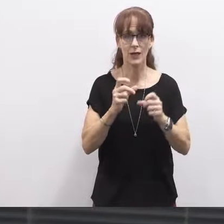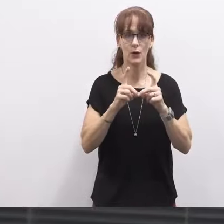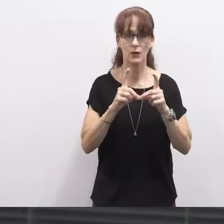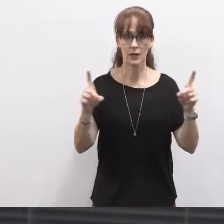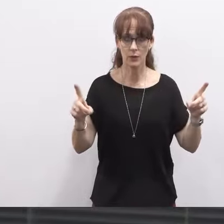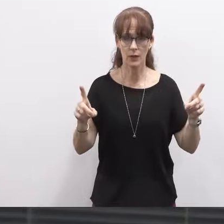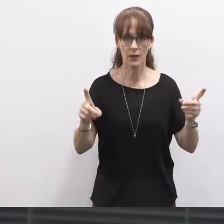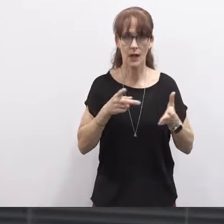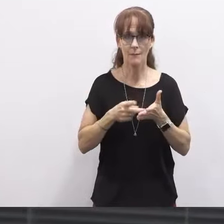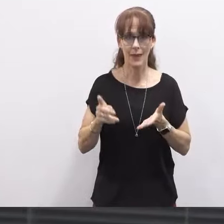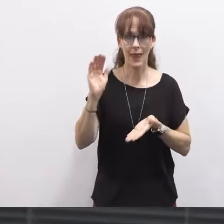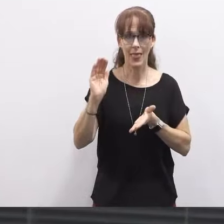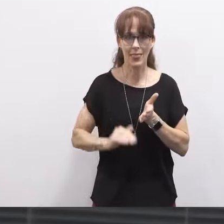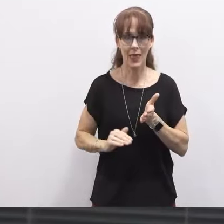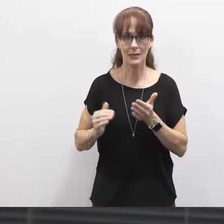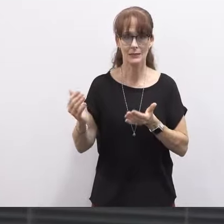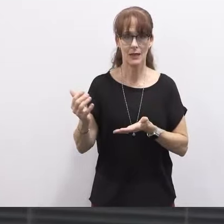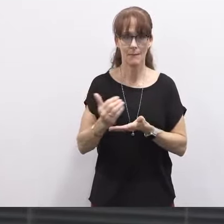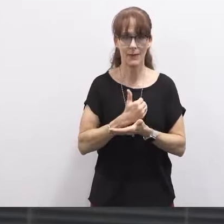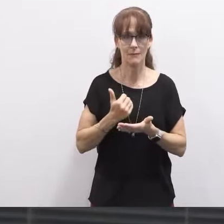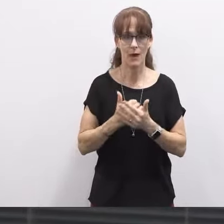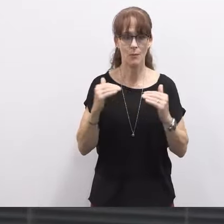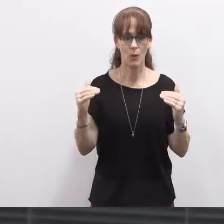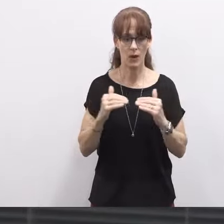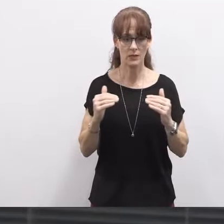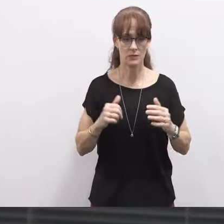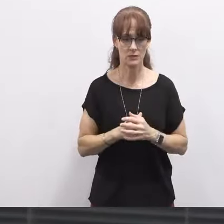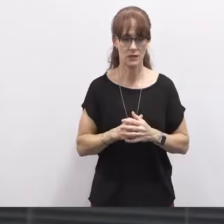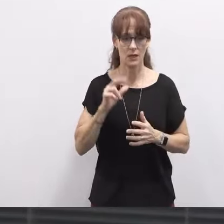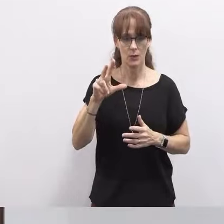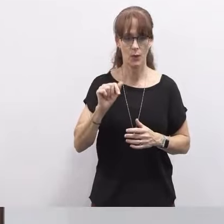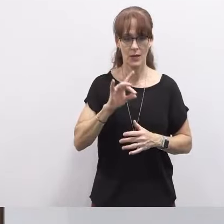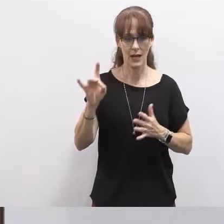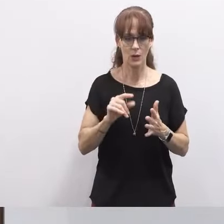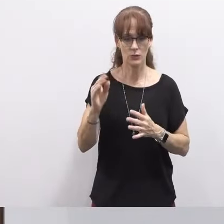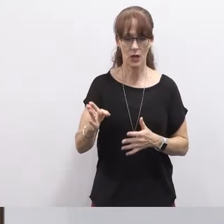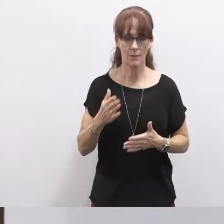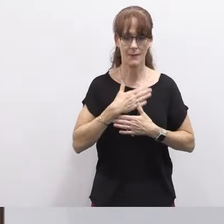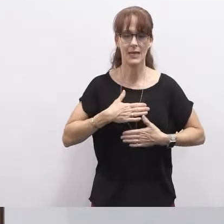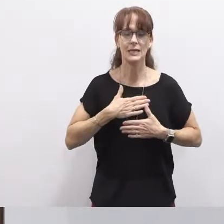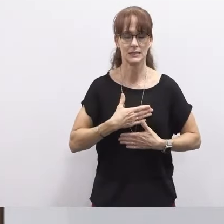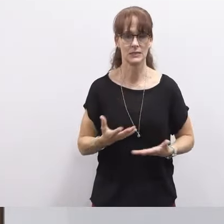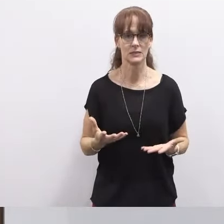get paid less than minimum wage in a 3.8-hour job. Please do something.